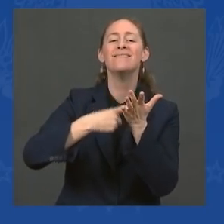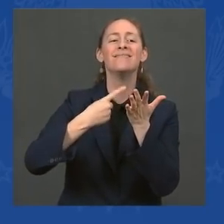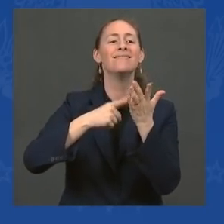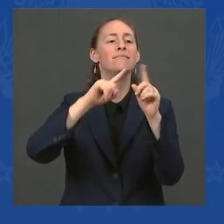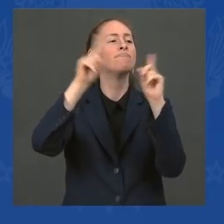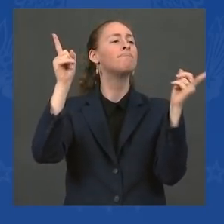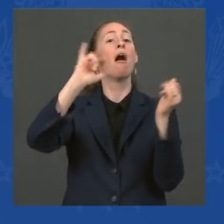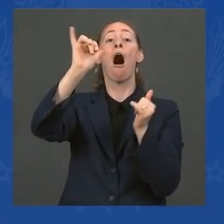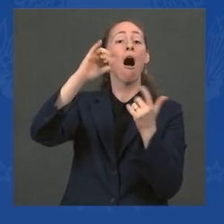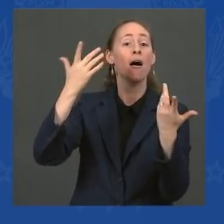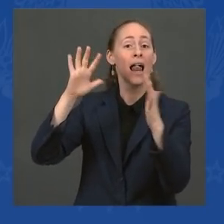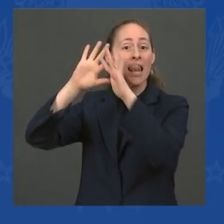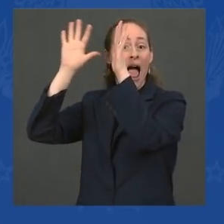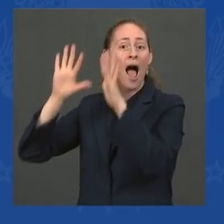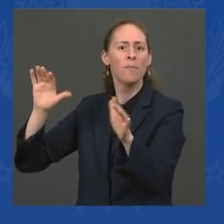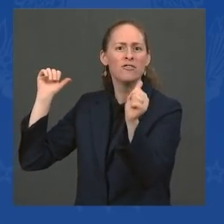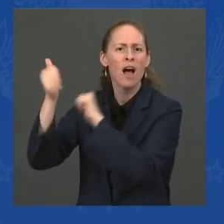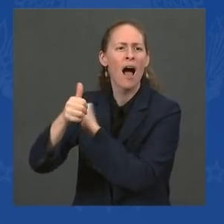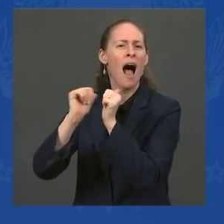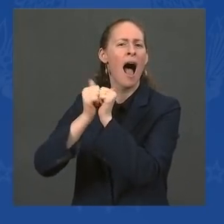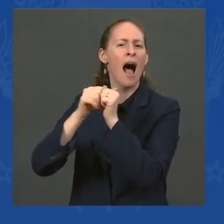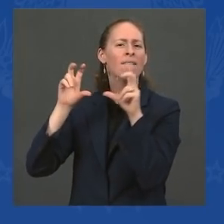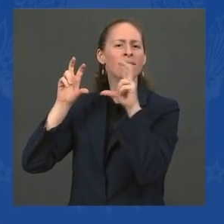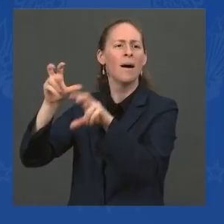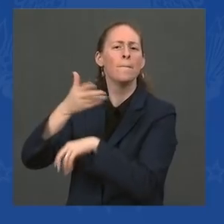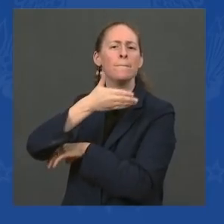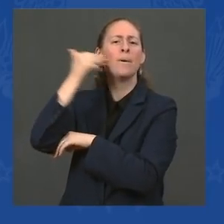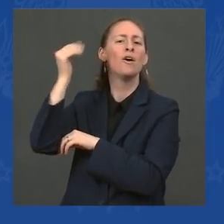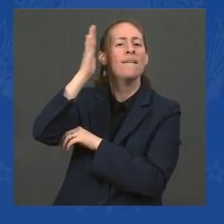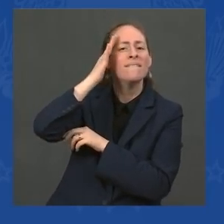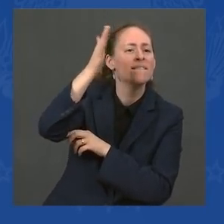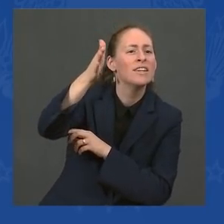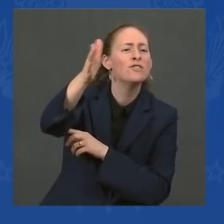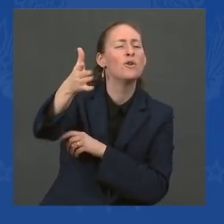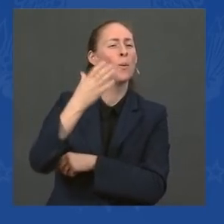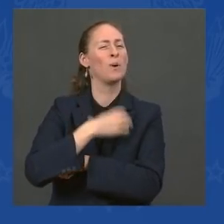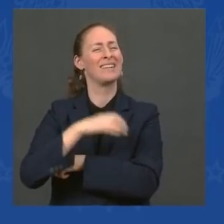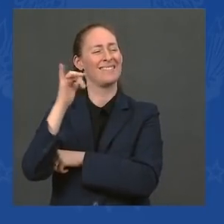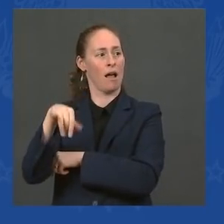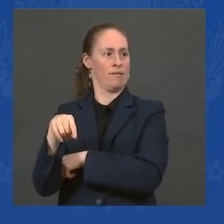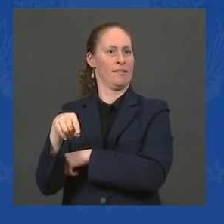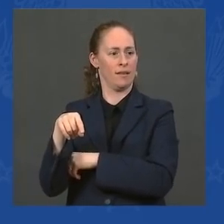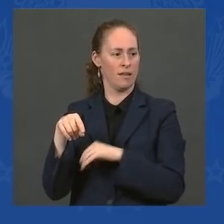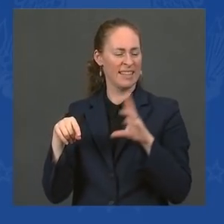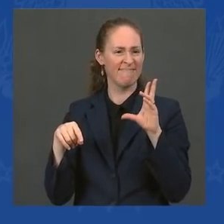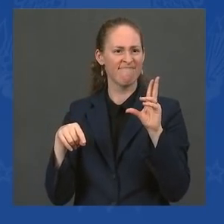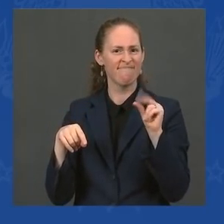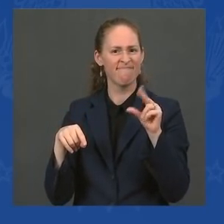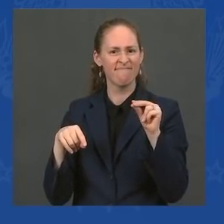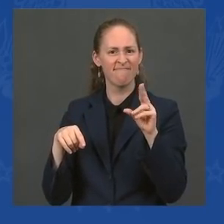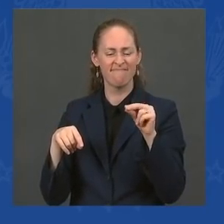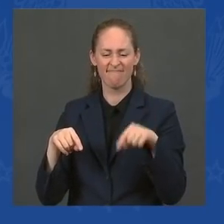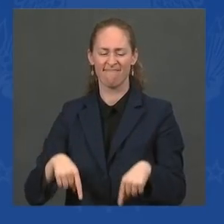or how to better invest in the future of our economy. But the urgency of the debt limit situation